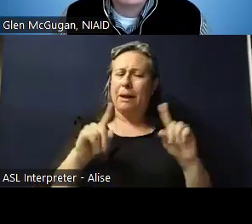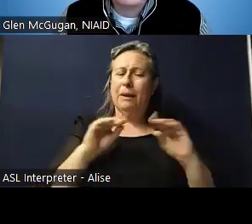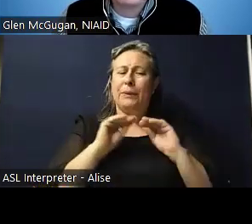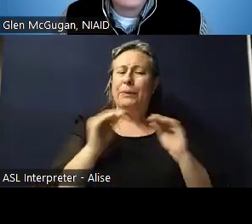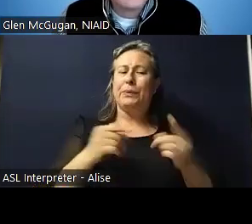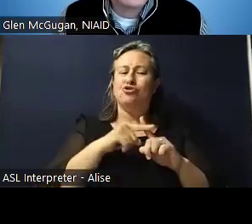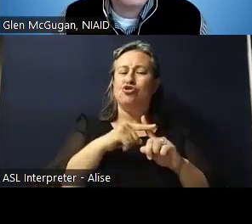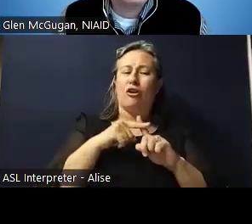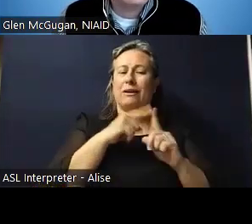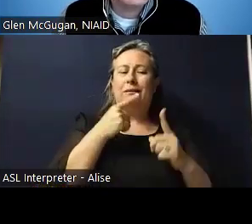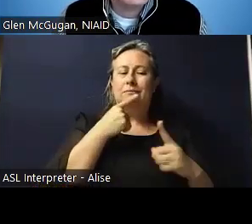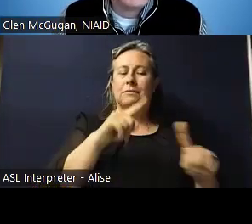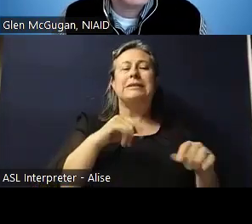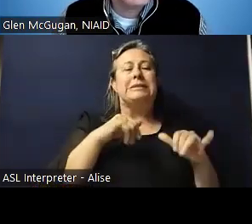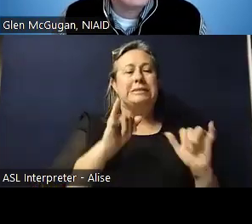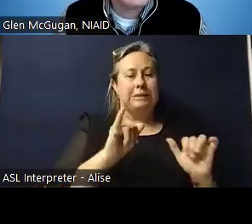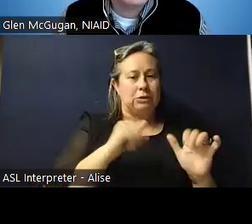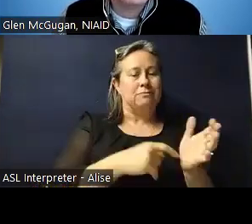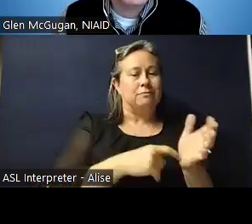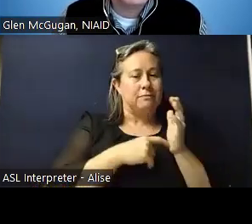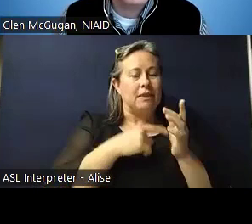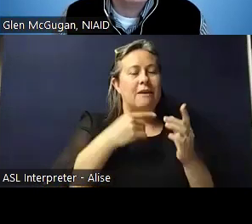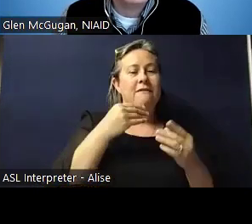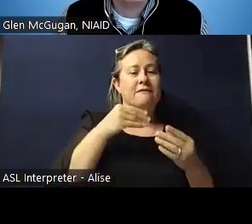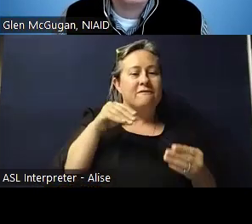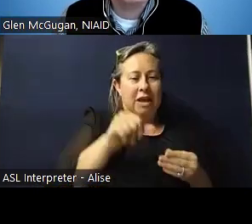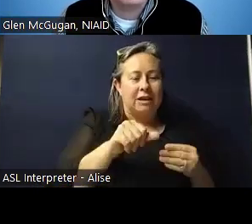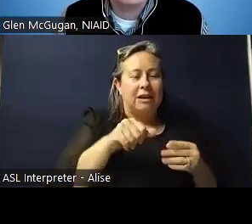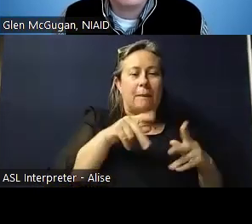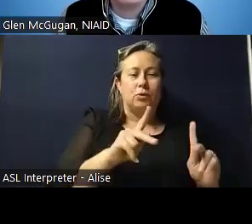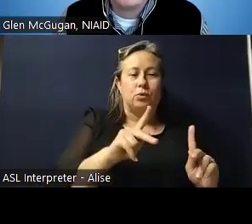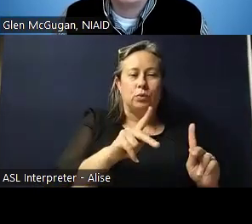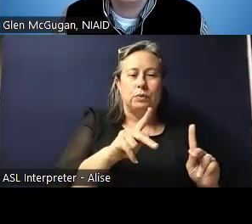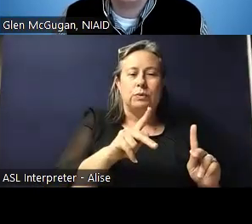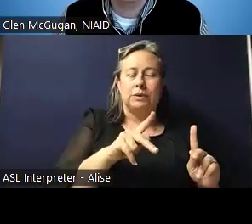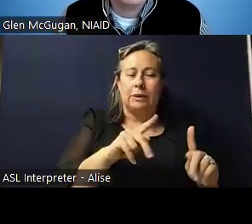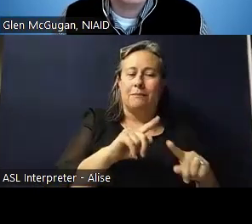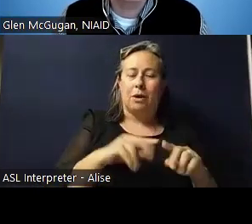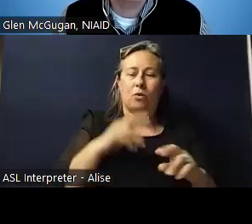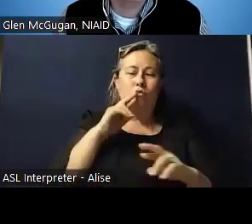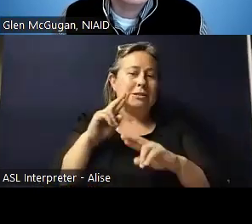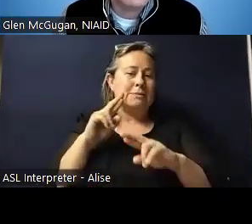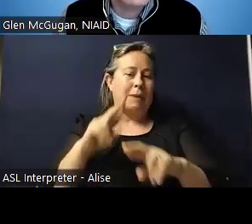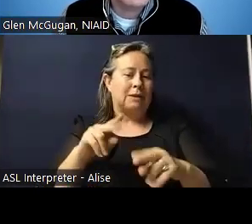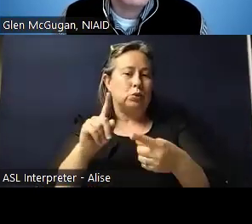still requires a funding opportunity announcement, but it would be in response to the parent announcement.